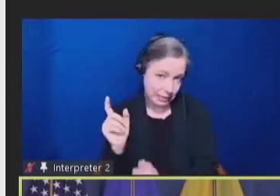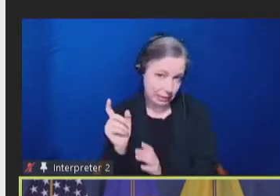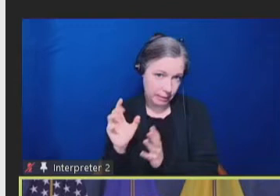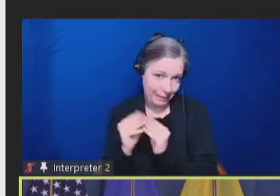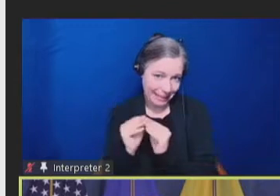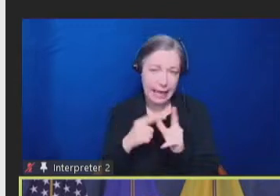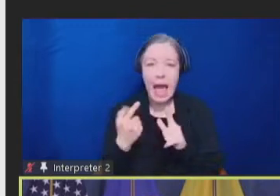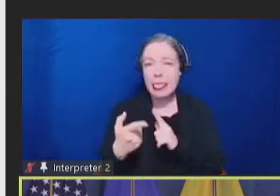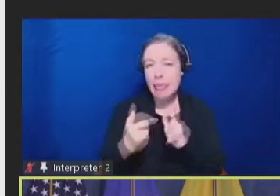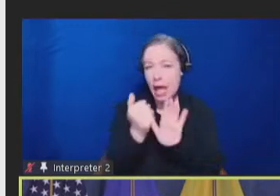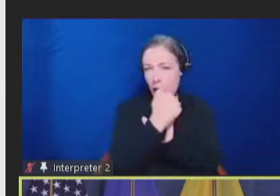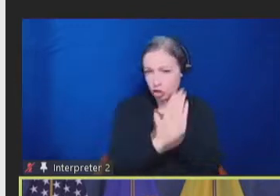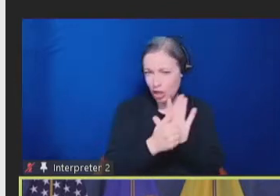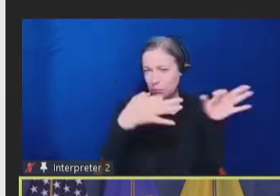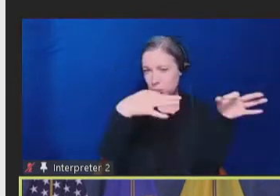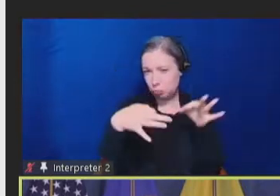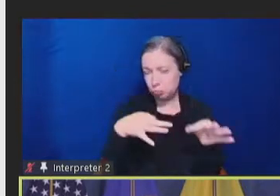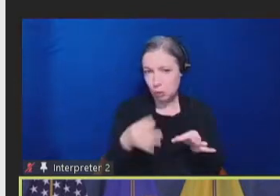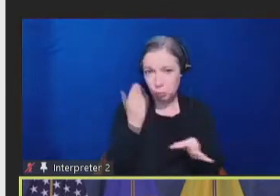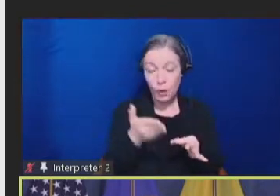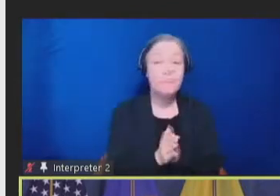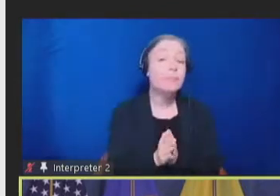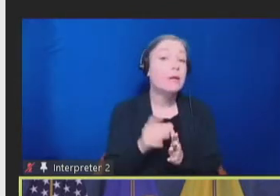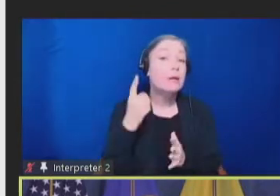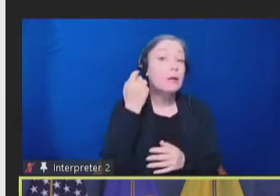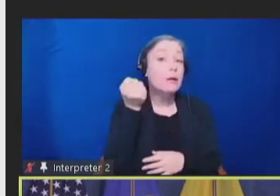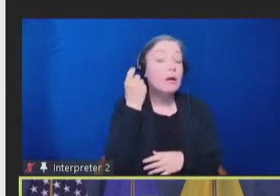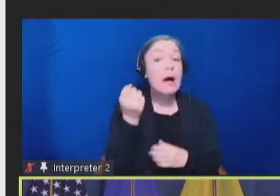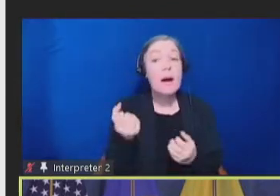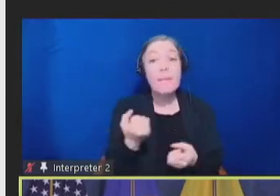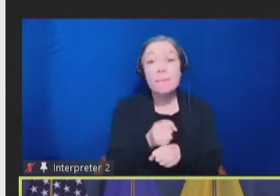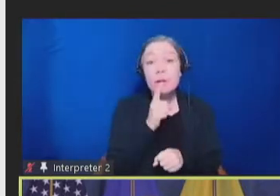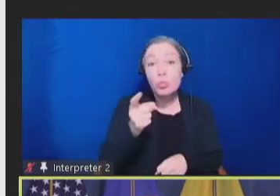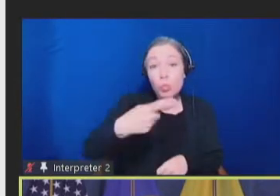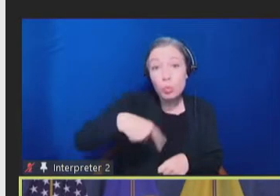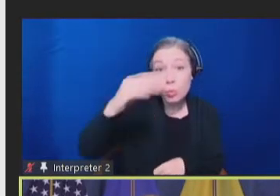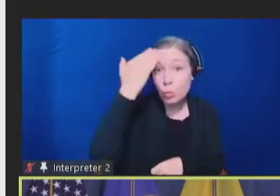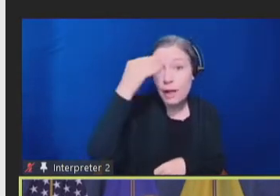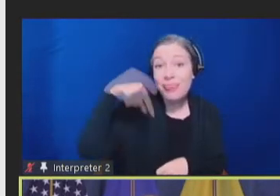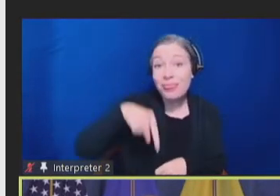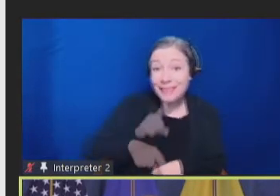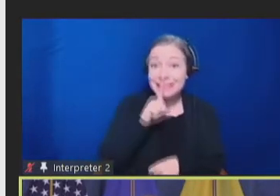In terms of housekeeping, I want to make sure everyone is aware that this is a public meeting.